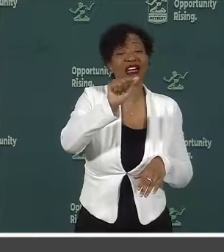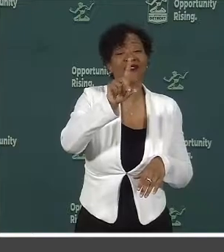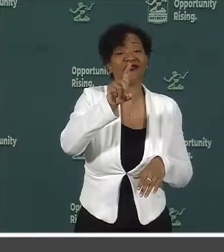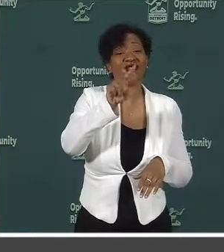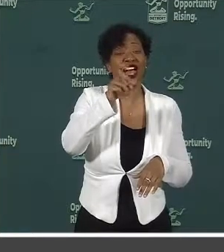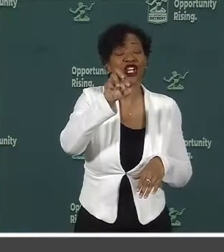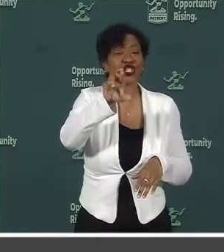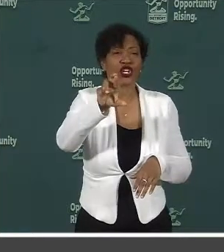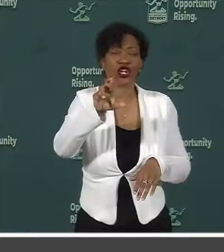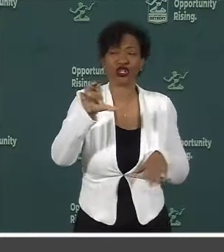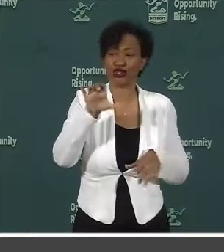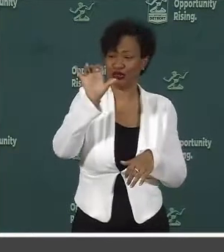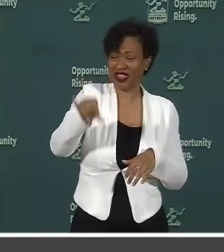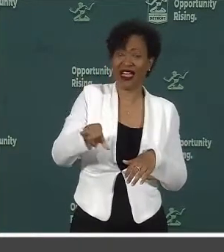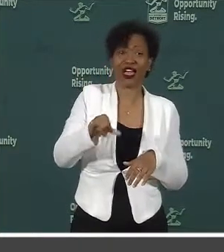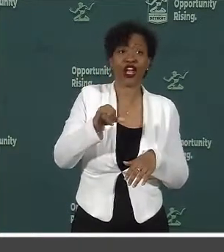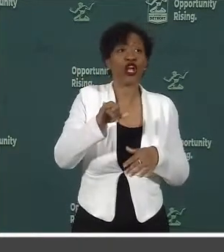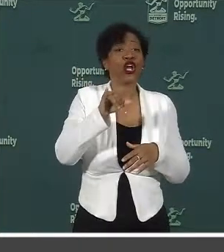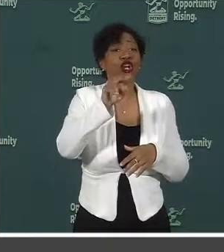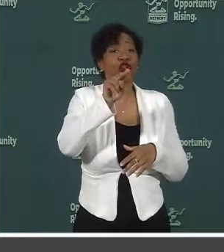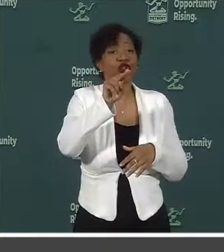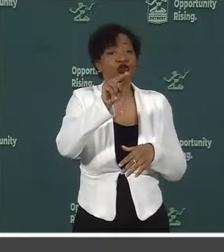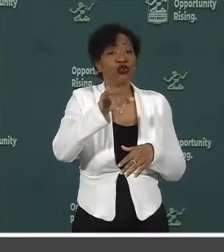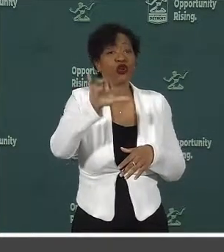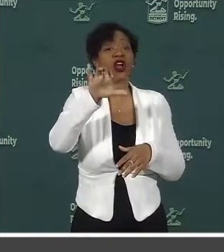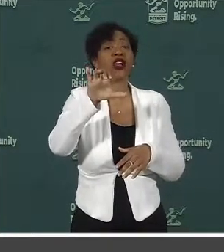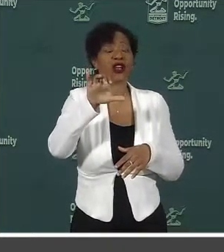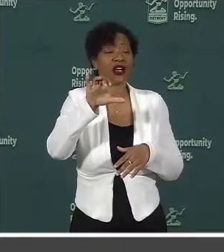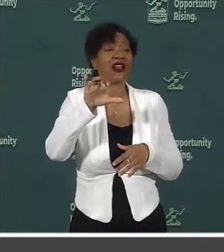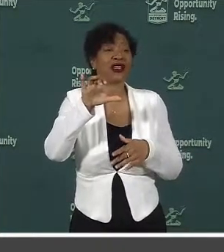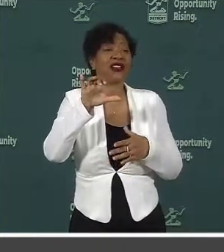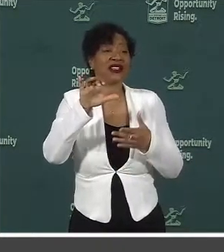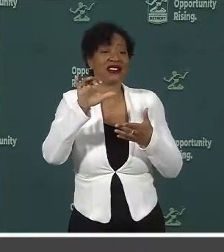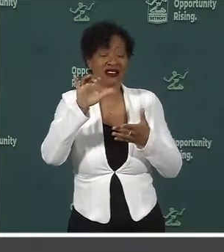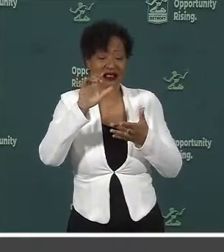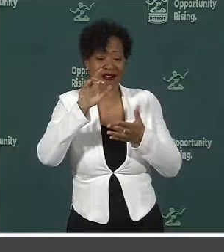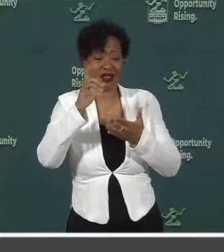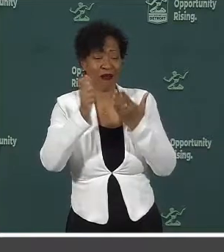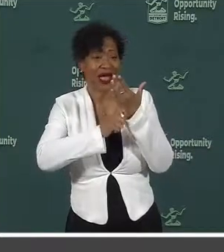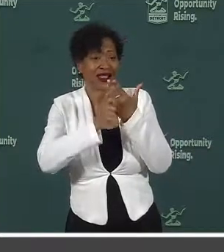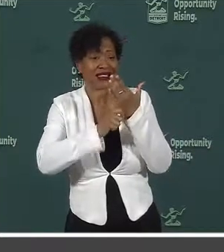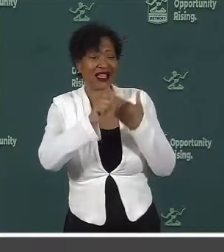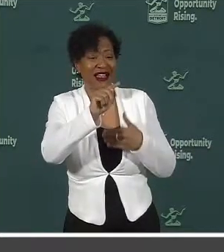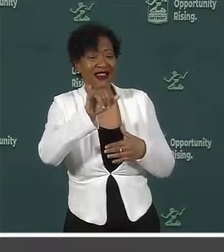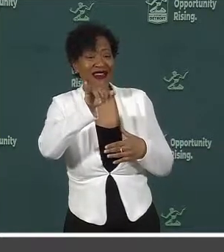THE NEW YORK TIMES WRITE AN ENTIRE FEATURE AND PEOPLE WERE COMING FROM AROUND THE WORLD JUST TO STARE AT THE DECAY OF